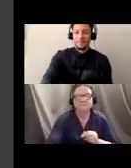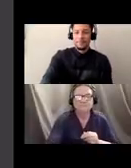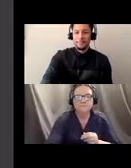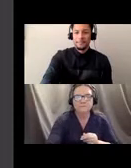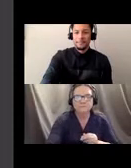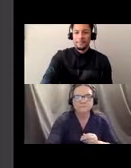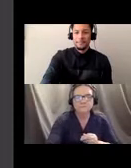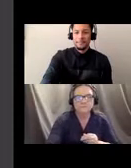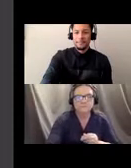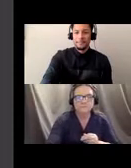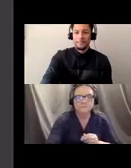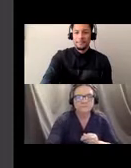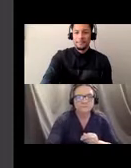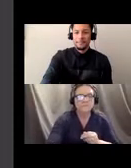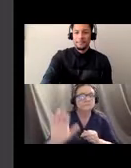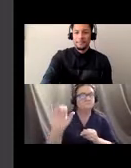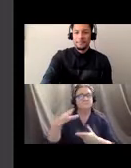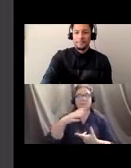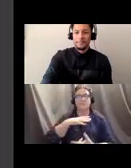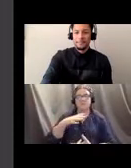We know where you are.